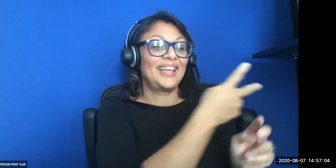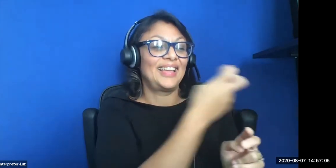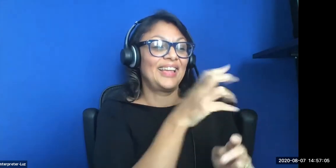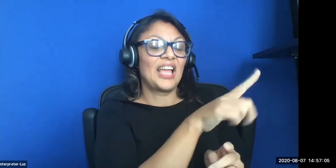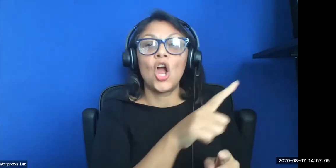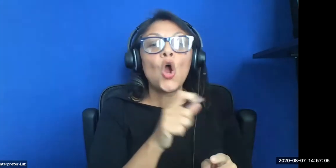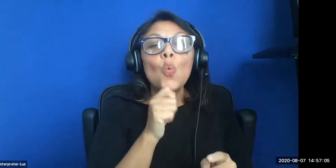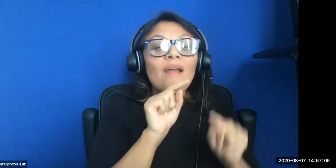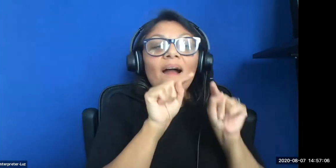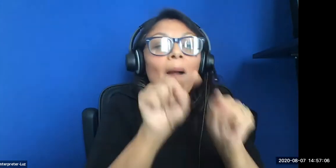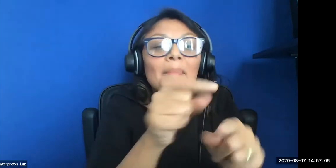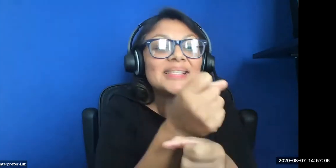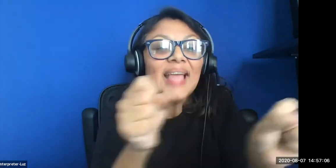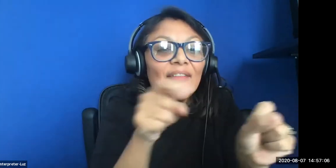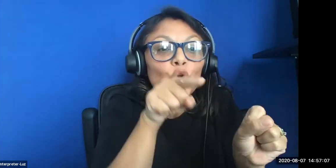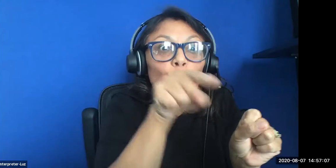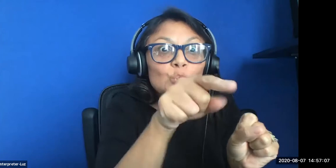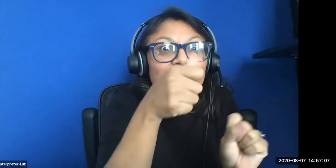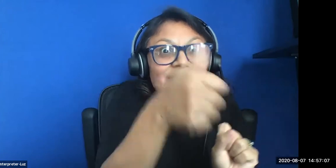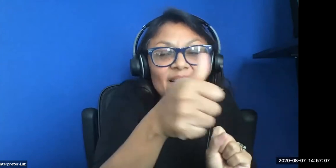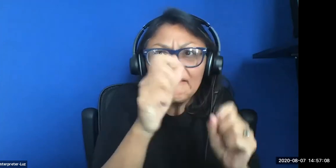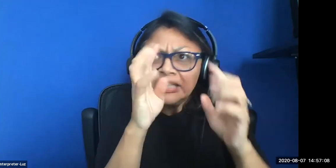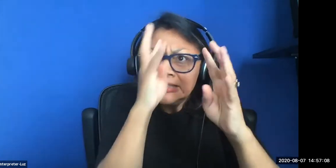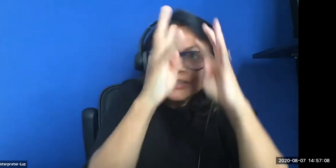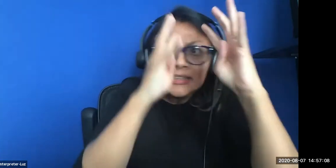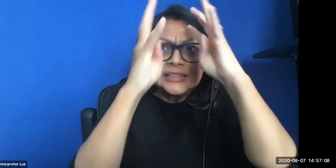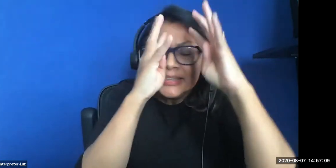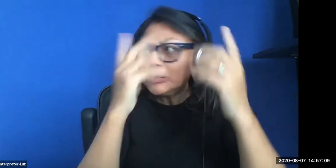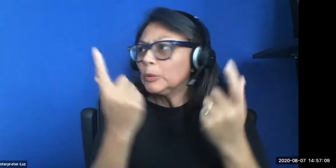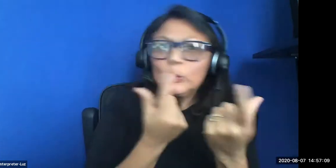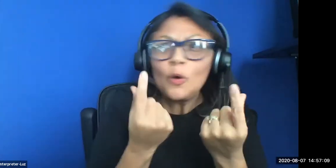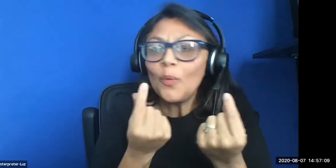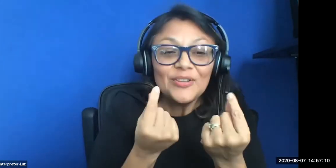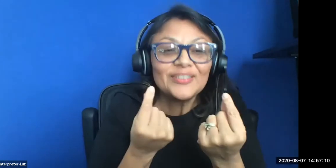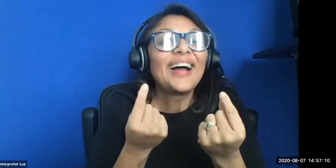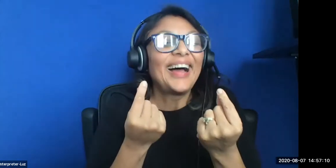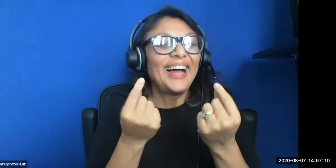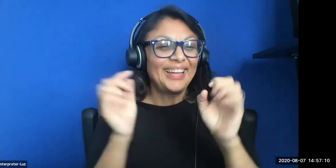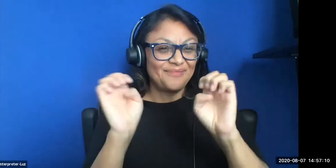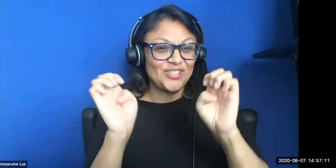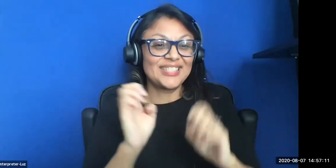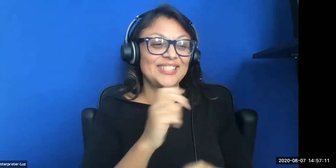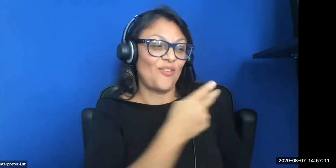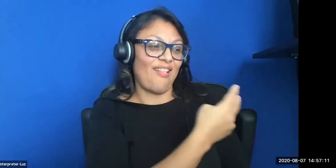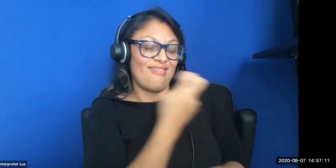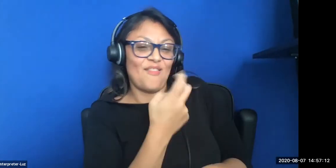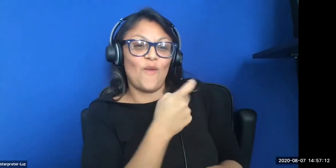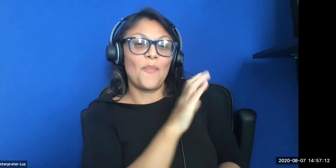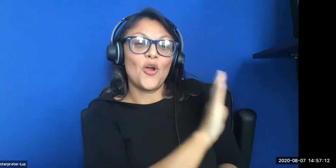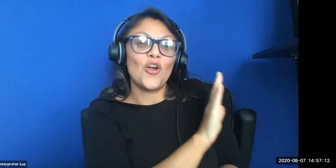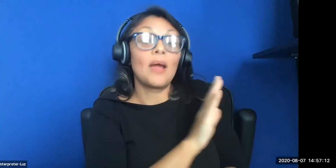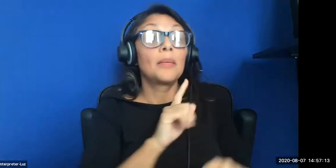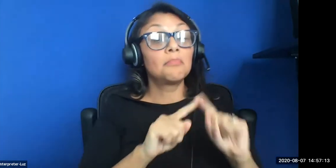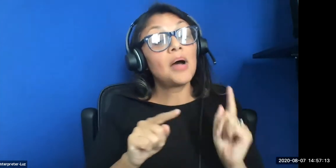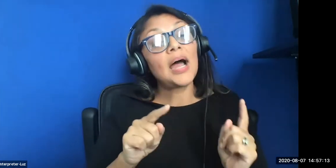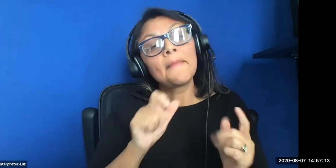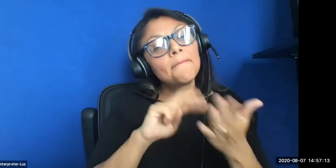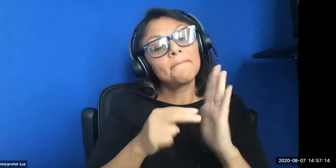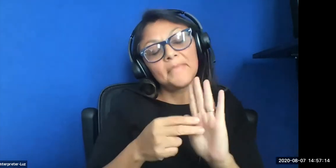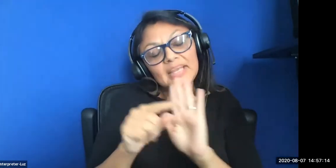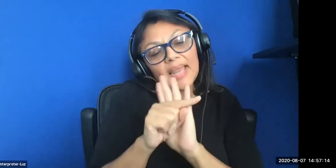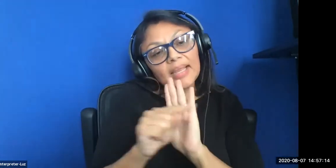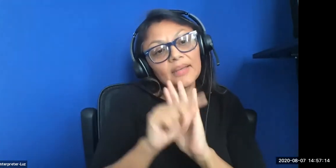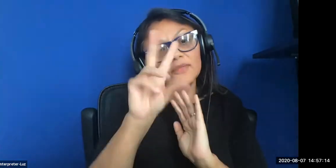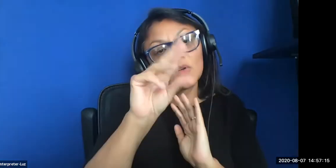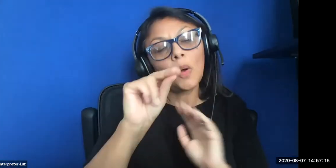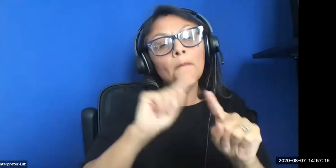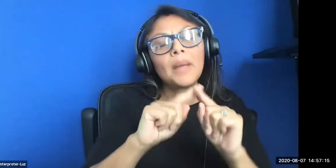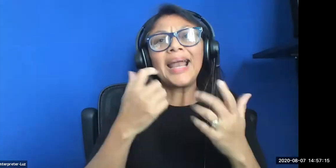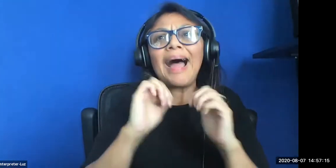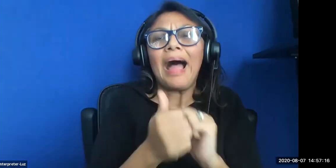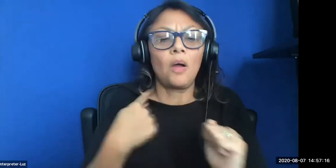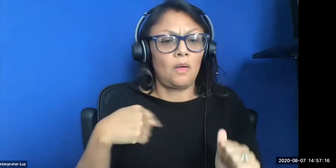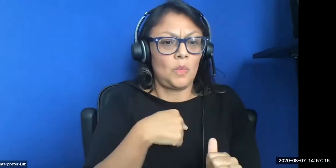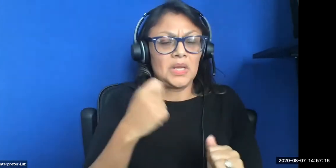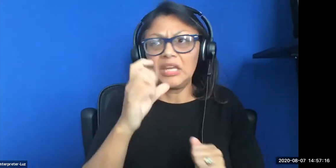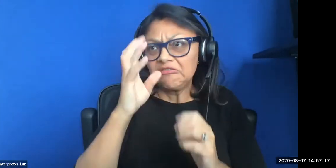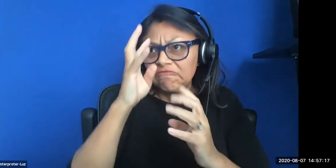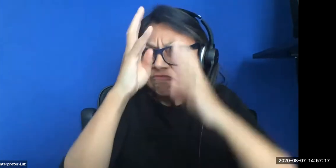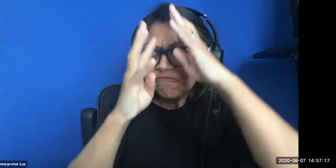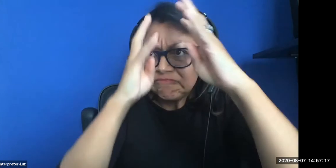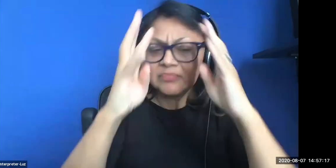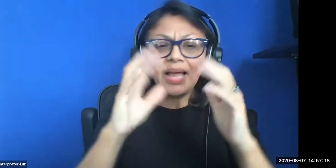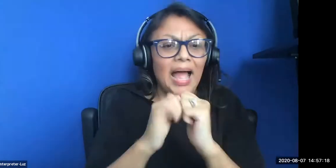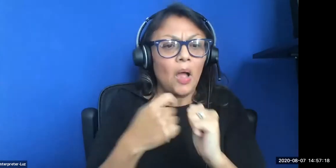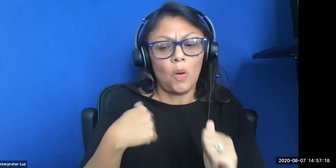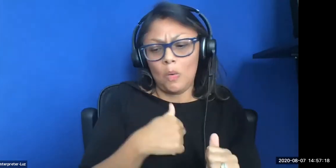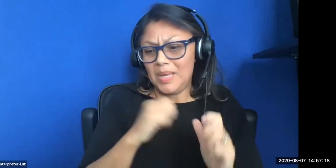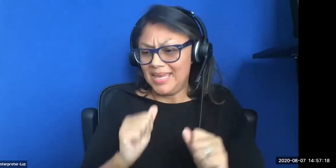Channelle Charest: You got to get creative. You got to start thinking about the ways in which you can start to make change and let go of the things that aren't working, and look for new things that could challenge your own ideals challenge your own way of